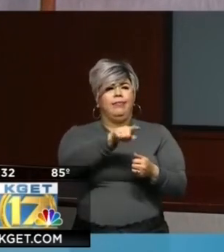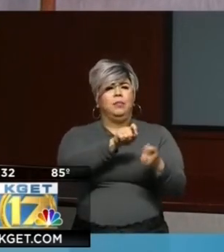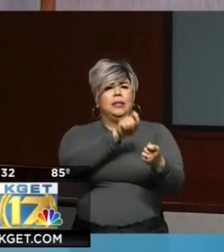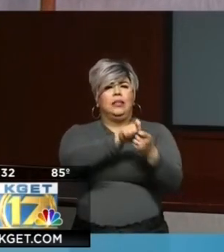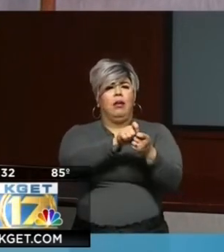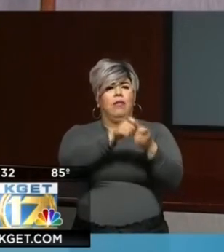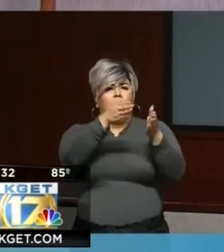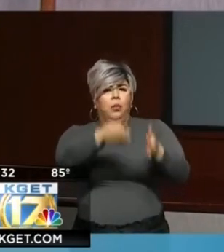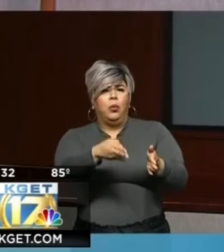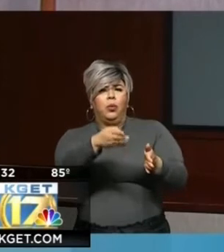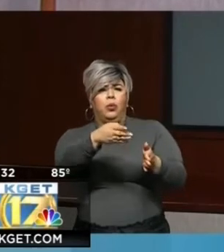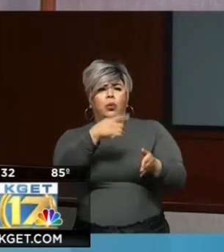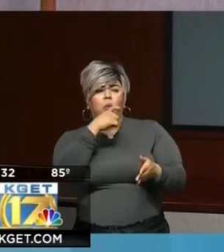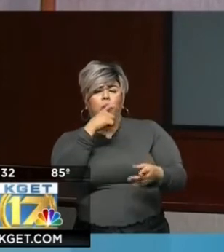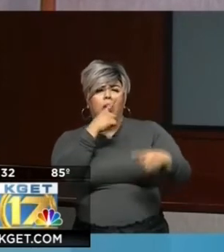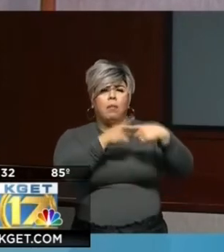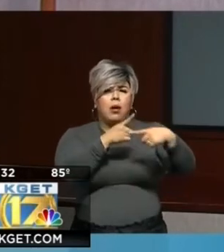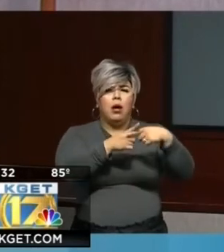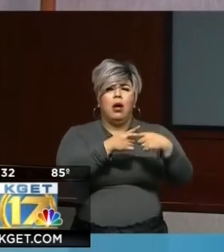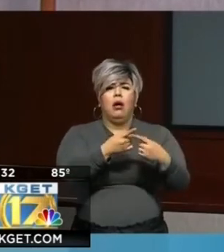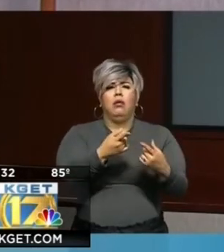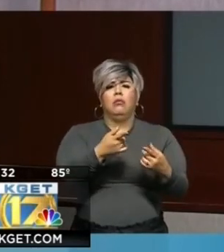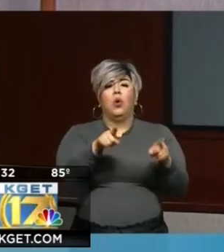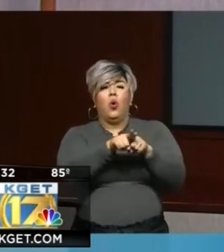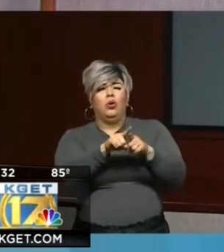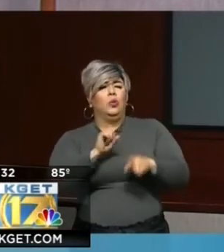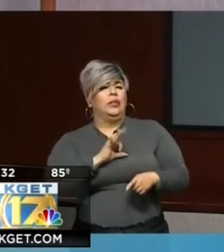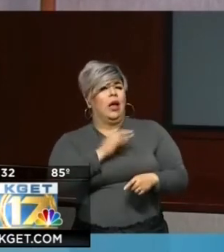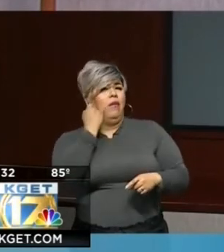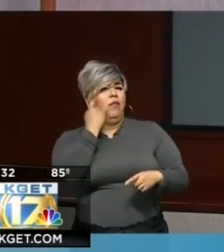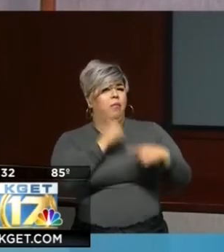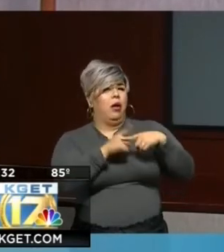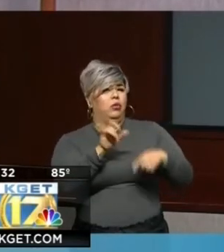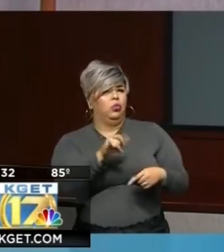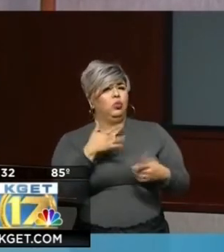LOCAL LEVEL, WE ARE IN TALKS WITH THEM PRETTY REGULARLY ABOUT ANY IDENTIFIED POSITIVE